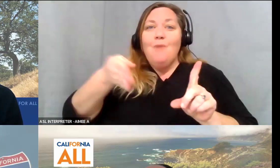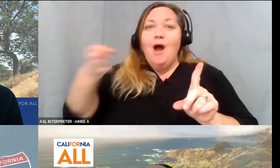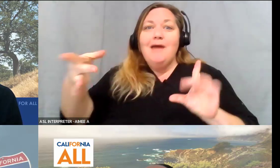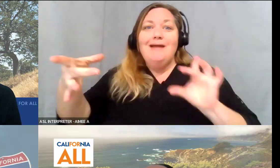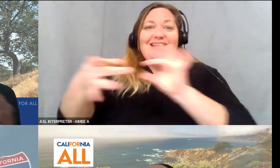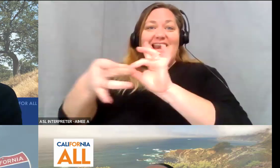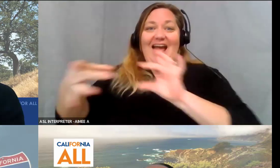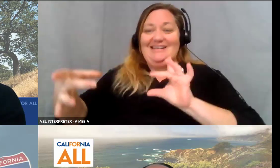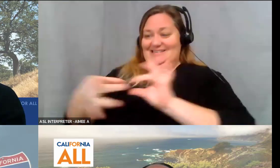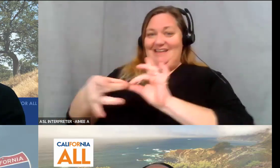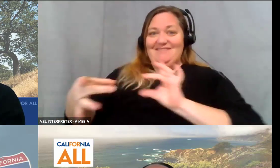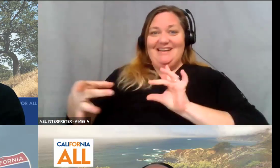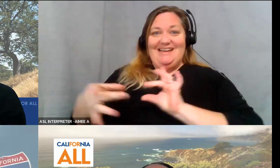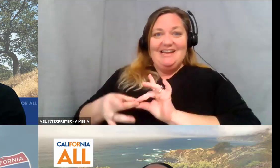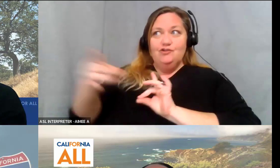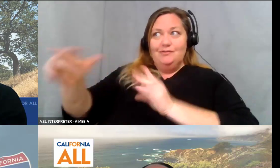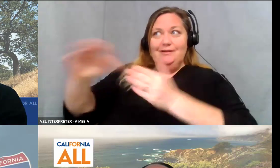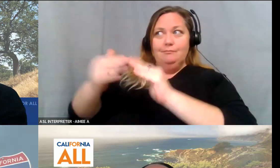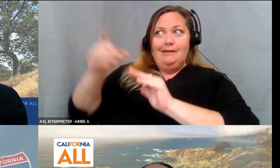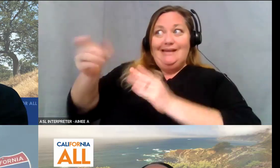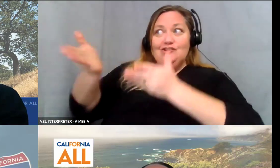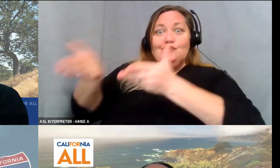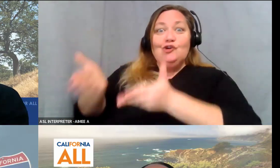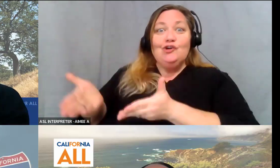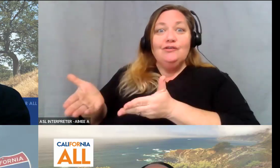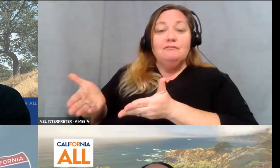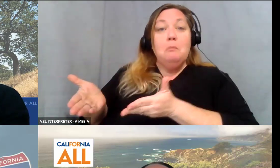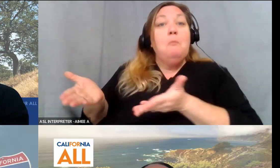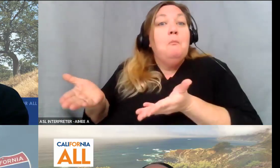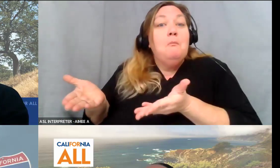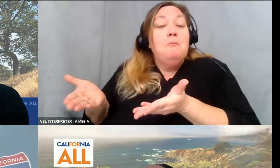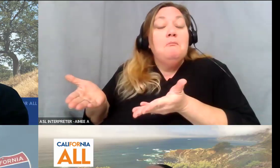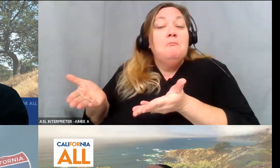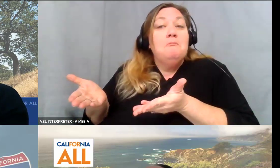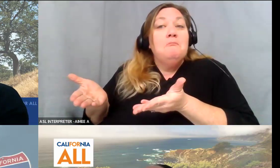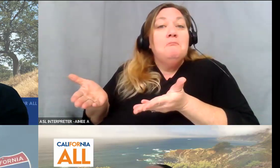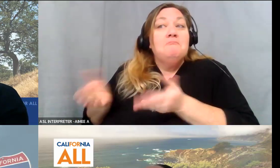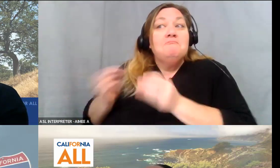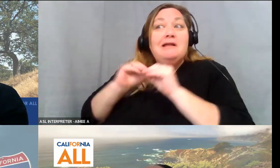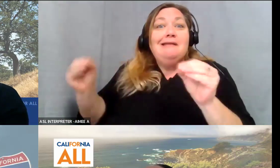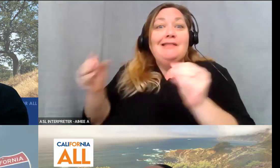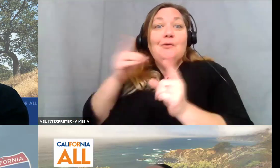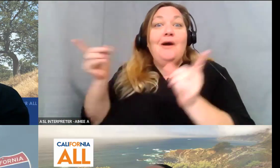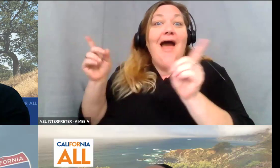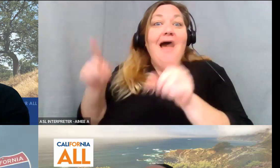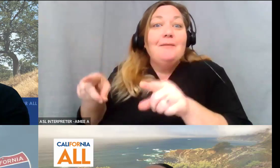to all these communities that need to be served. Nothing's going to happen,